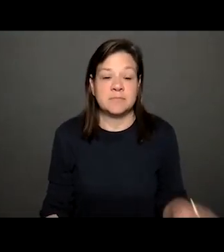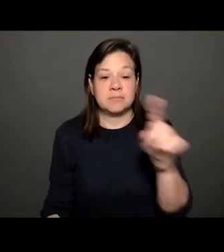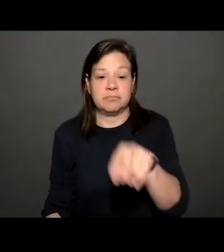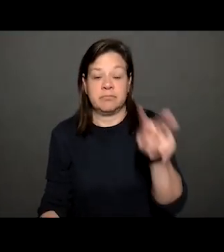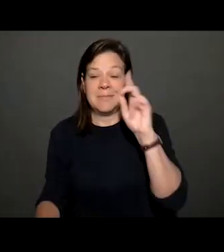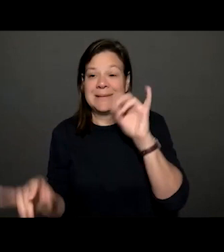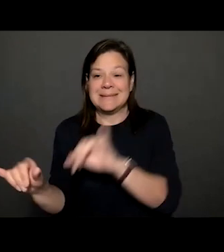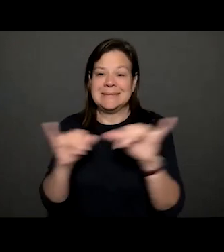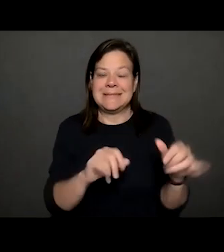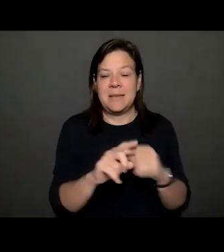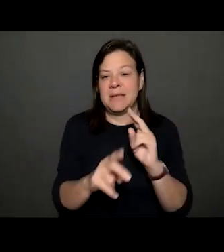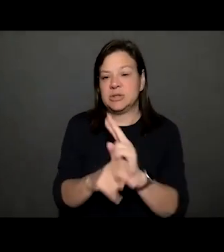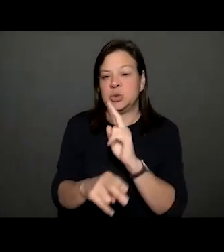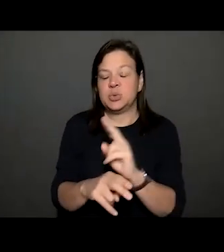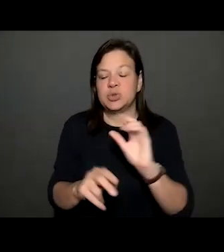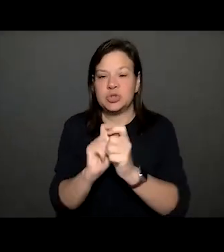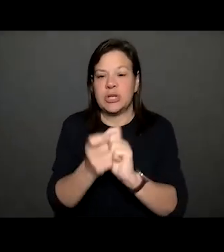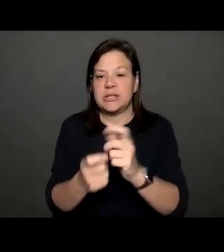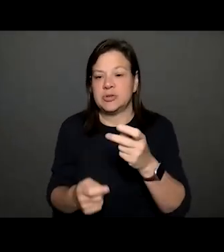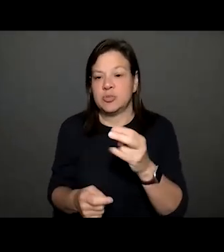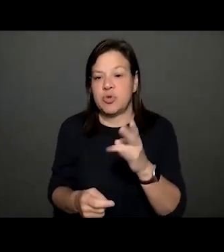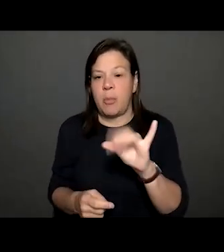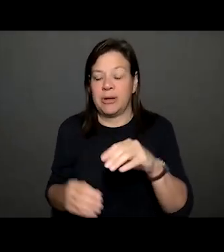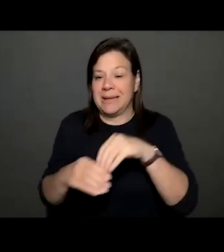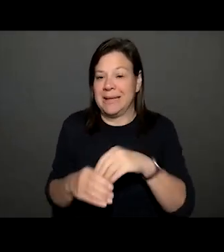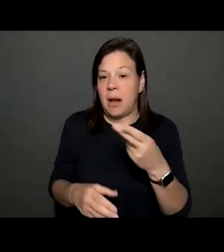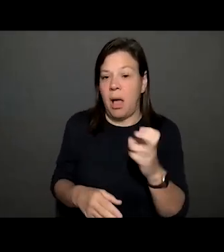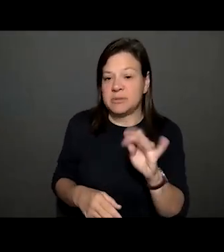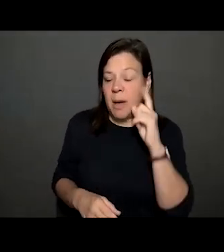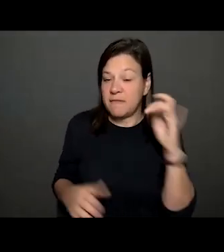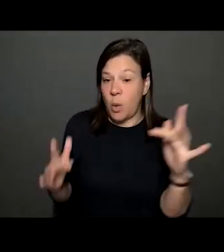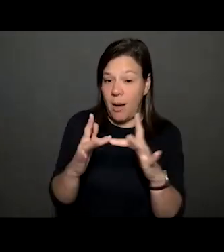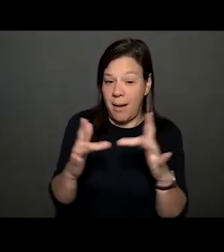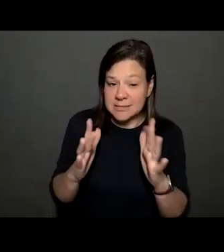A PROPERTY WITHIN HubSpot FOR A CONTEXT OR UPDATE PROPERTIES FOR COMPANIES.